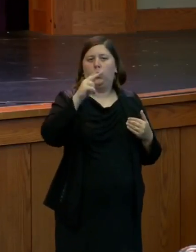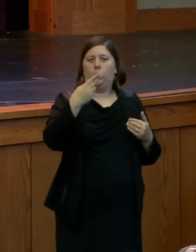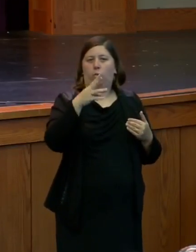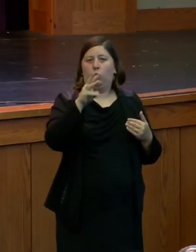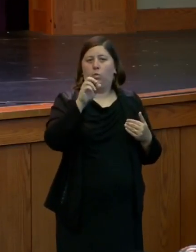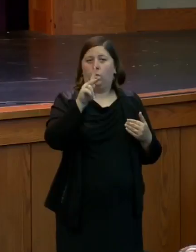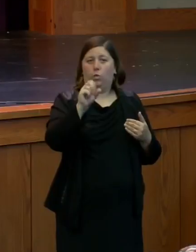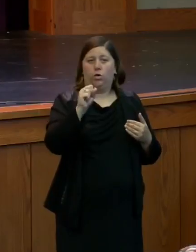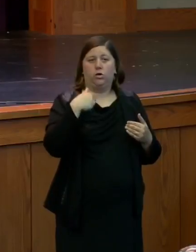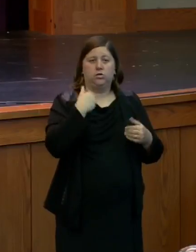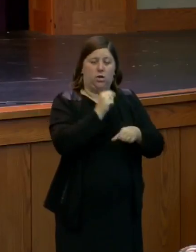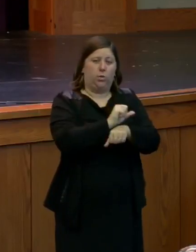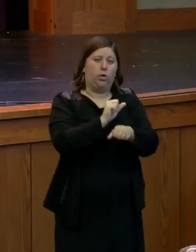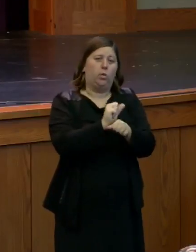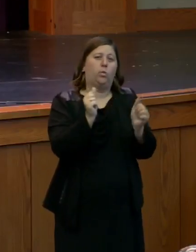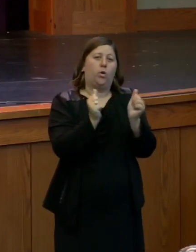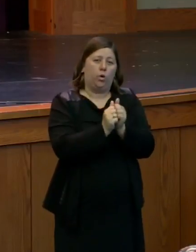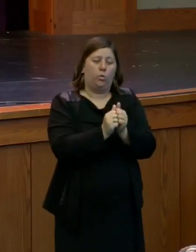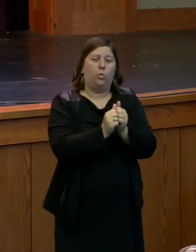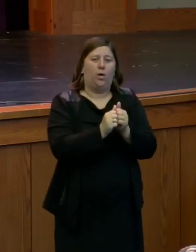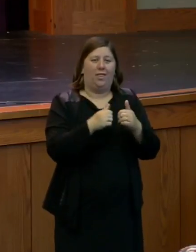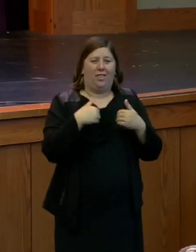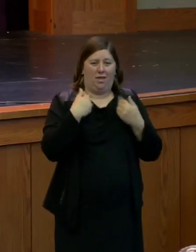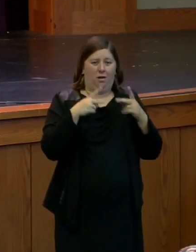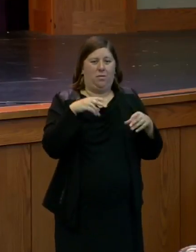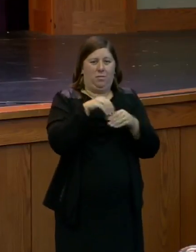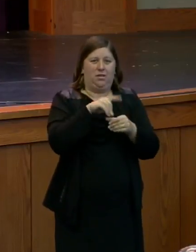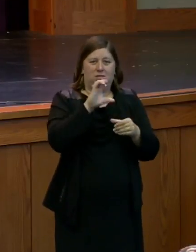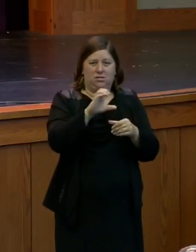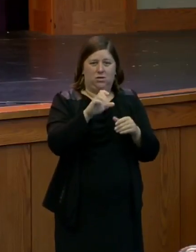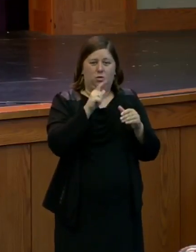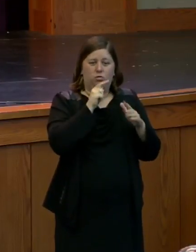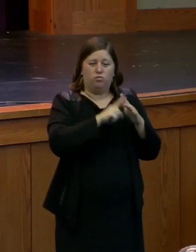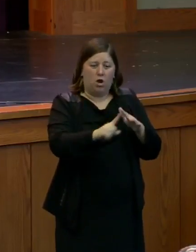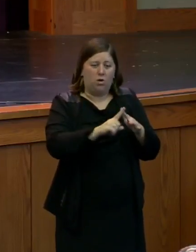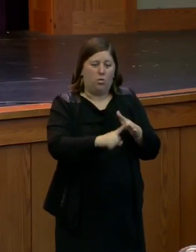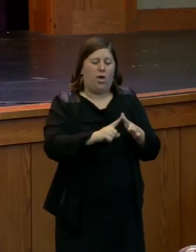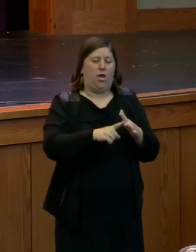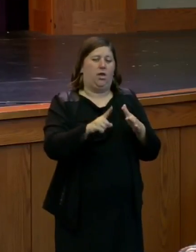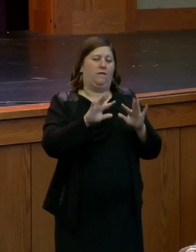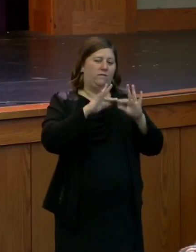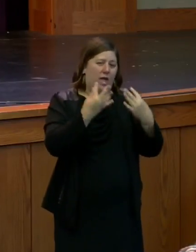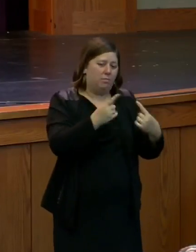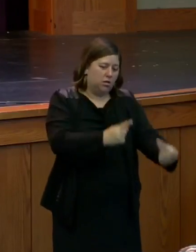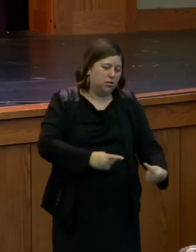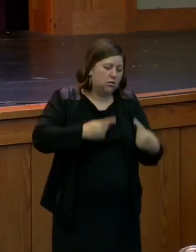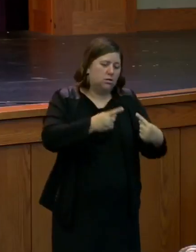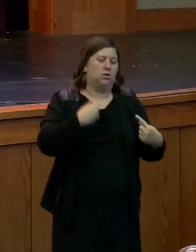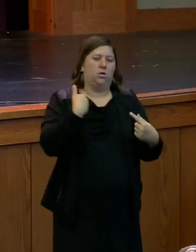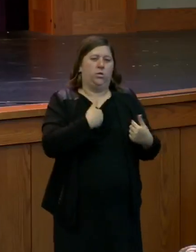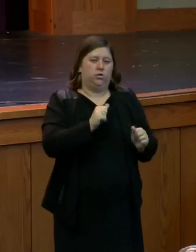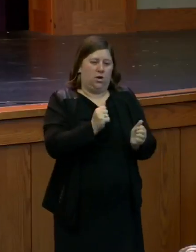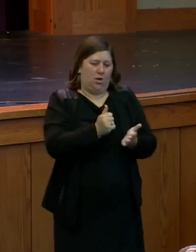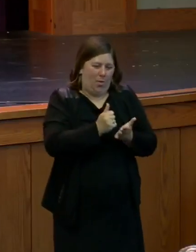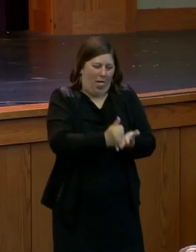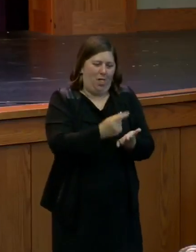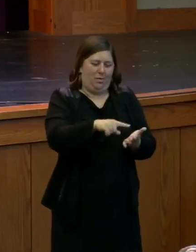ARE REALLY HAVING A HARD TIME AND WHAT WE DO WITH THEM IS TO TRY TO HELP THEM TO SEE THAT THEY HAVE SOME AGENCY IN THEIR